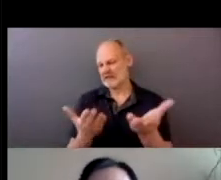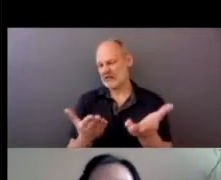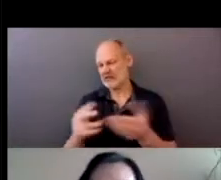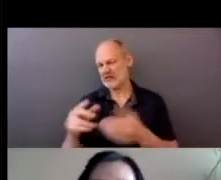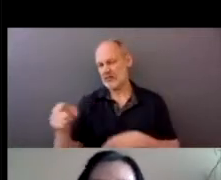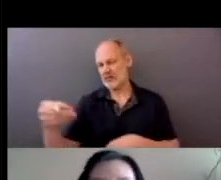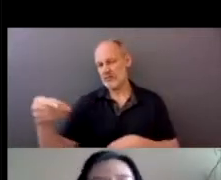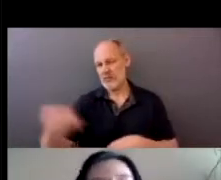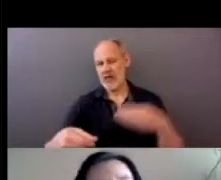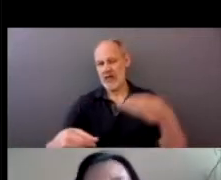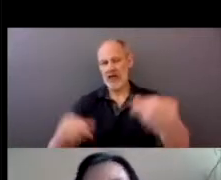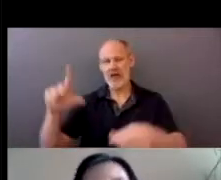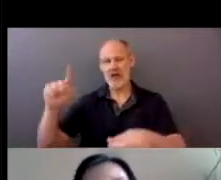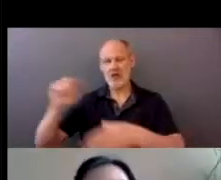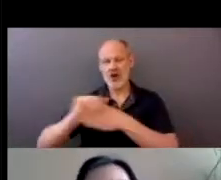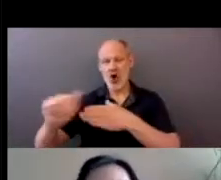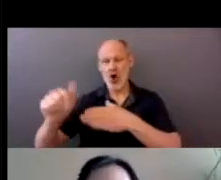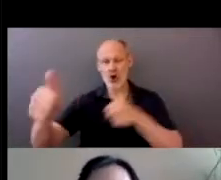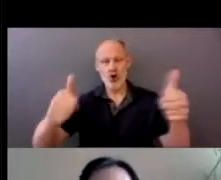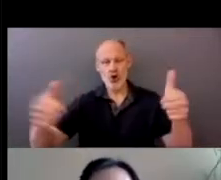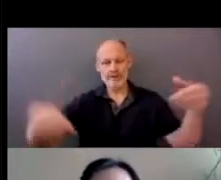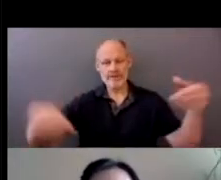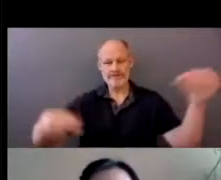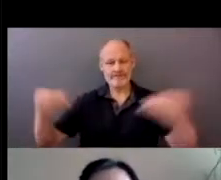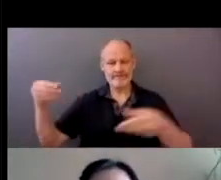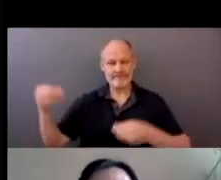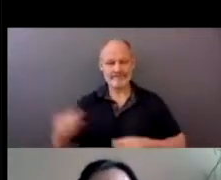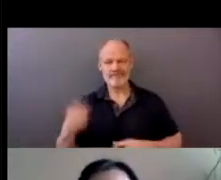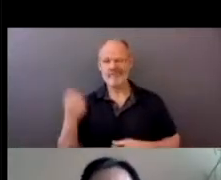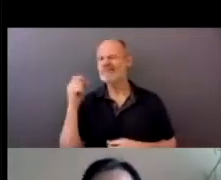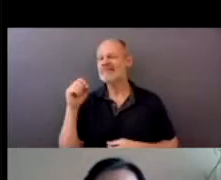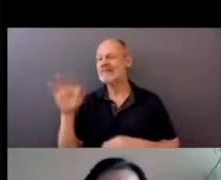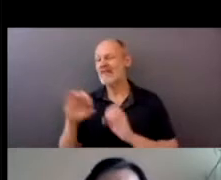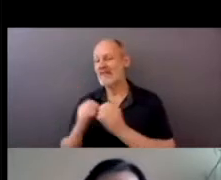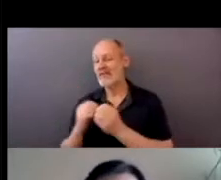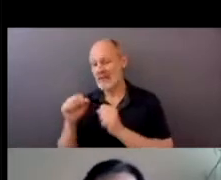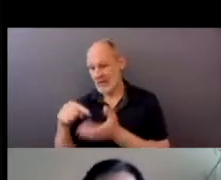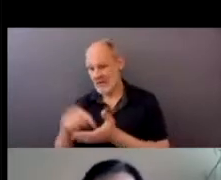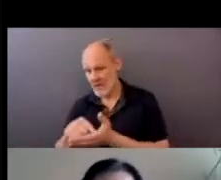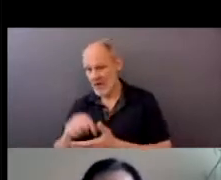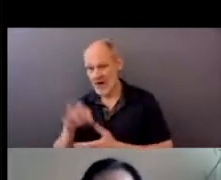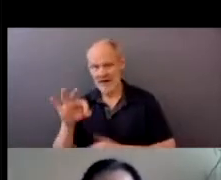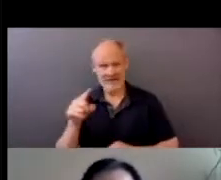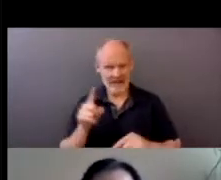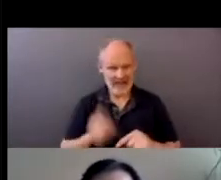if that is a stretch, whatever you donate will really make a huge difference to be able to offer